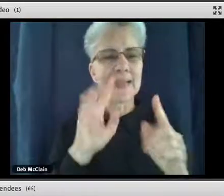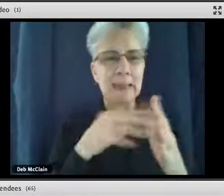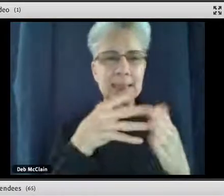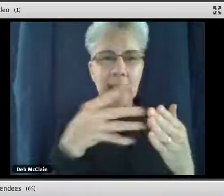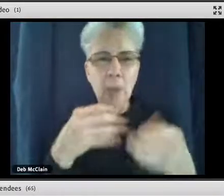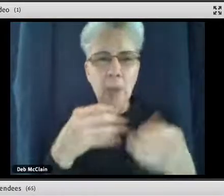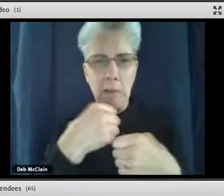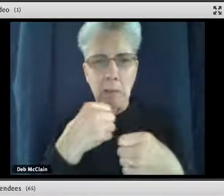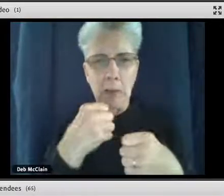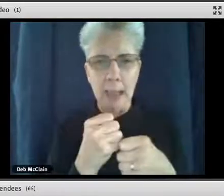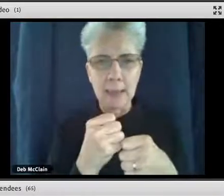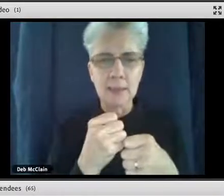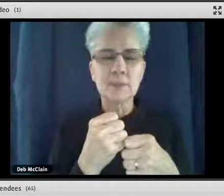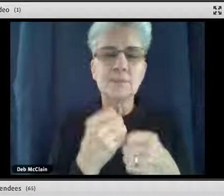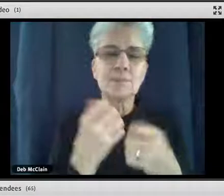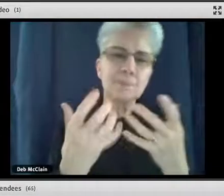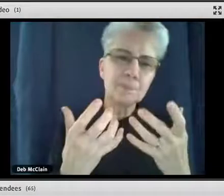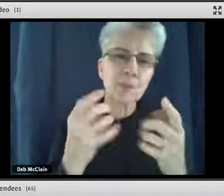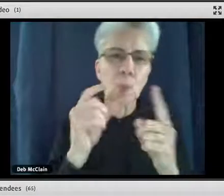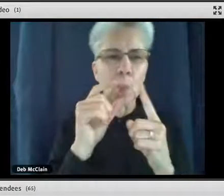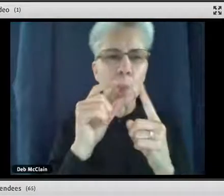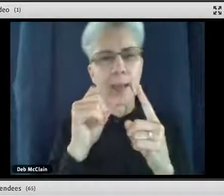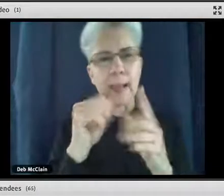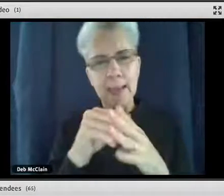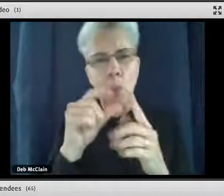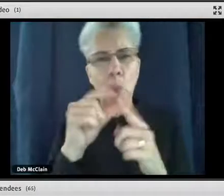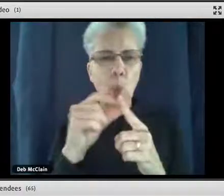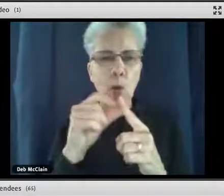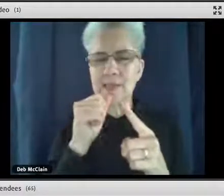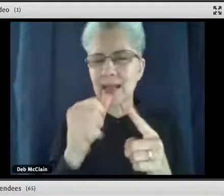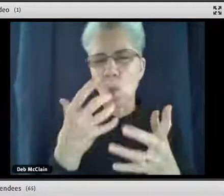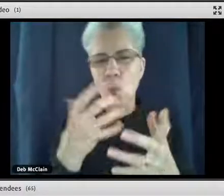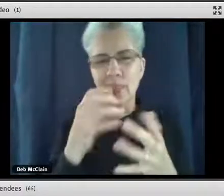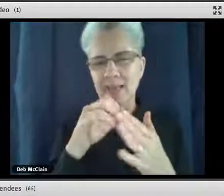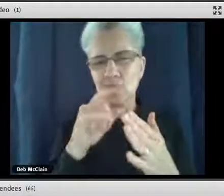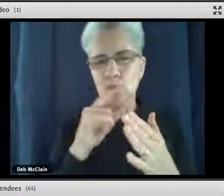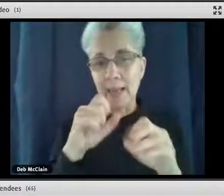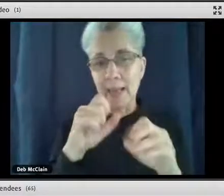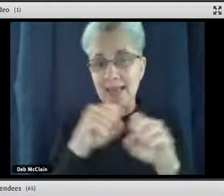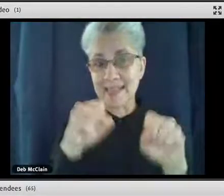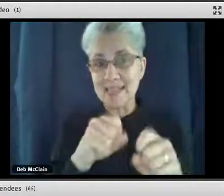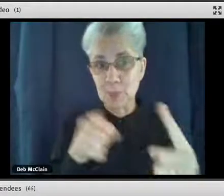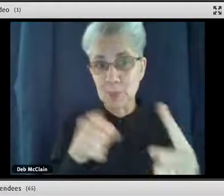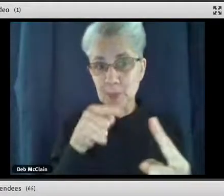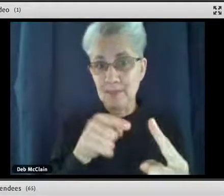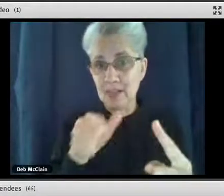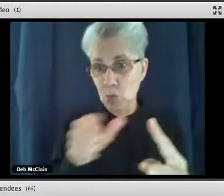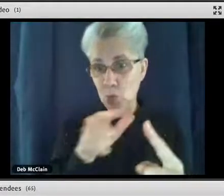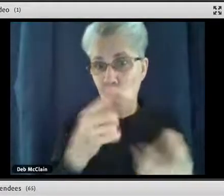where it's just a table that I created in Word, since I don't want this to be system specific,